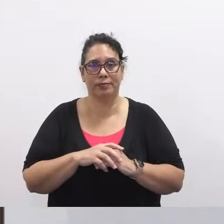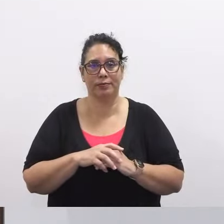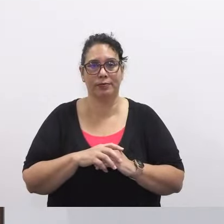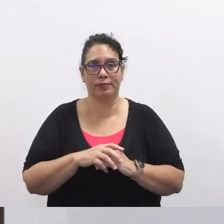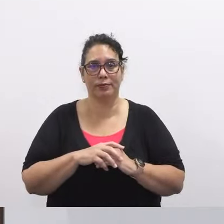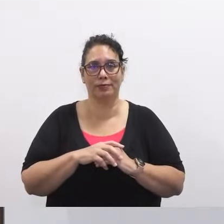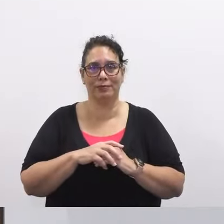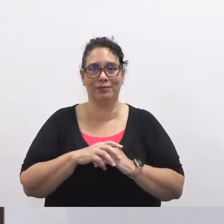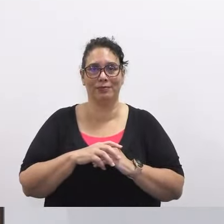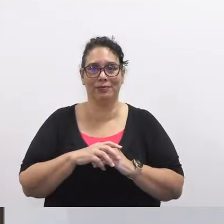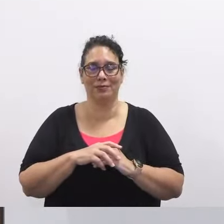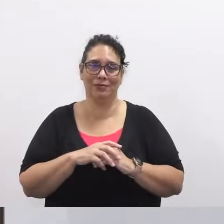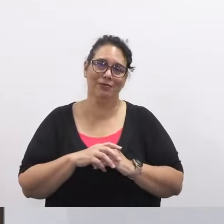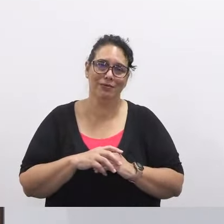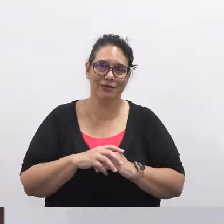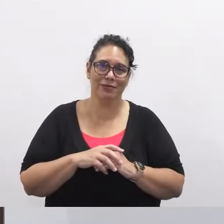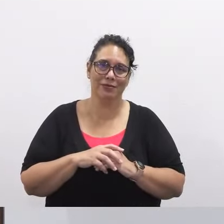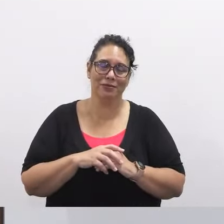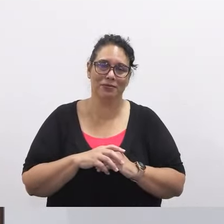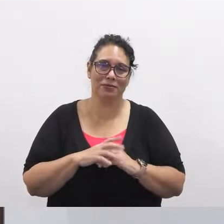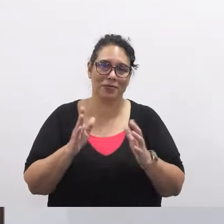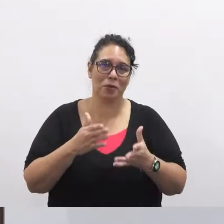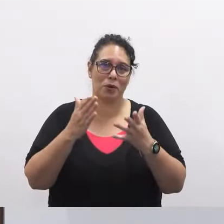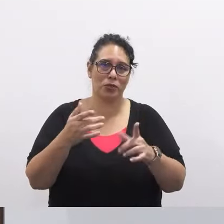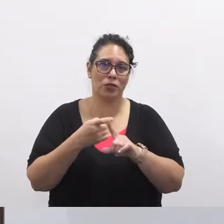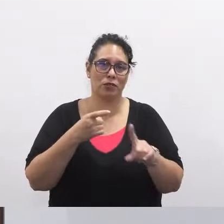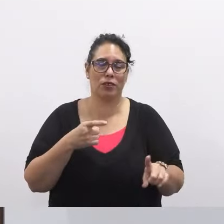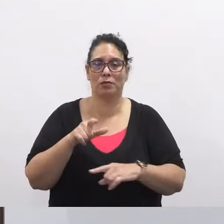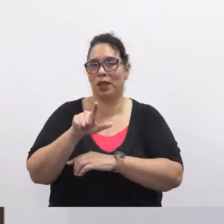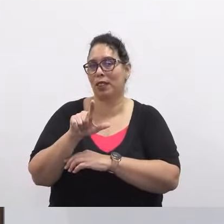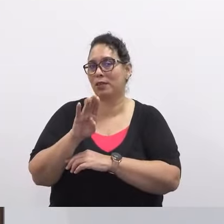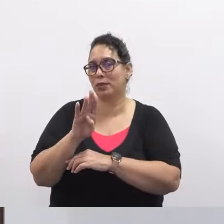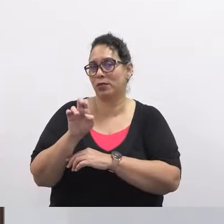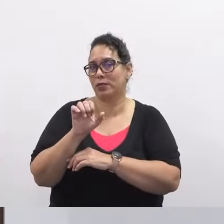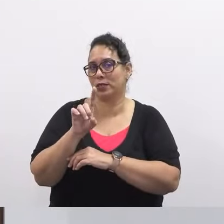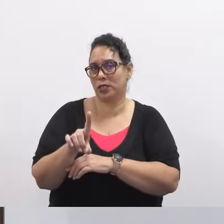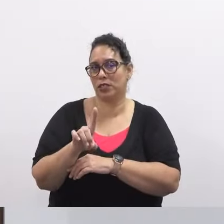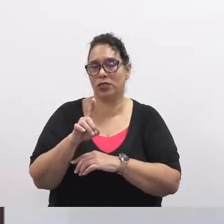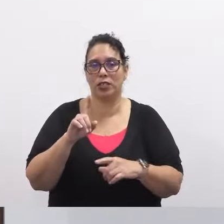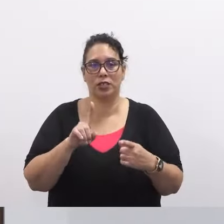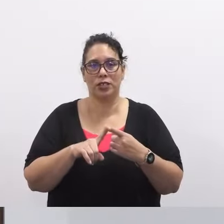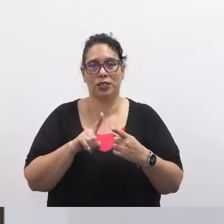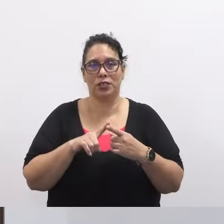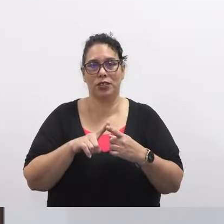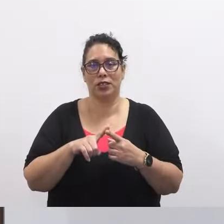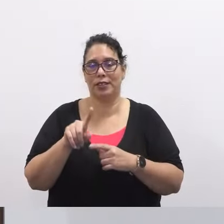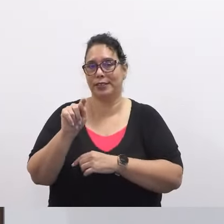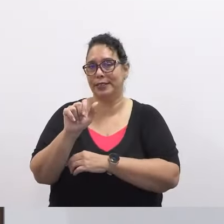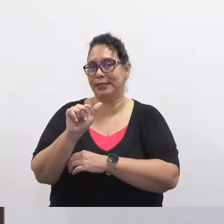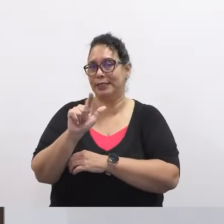Next item, bargaining proposals from Long Beach Unified School District to the Teachers Association of Long Beach